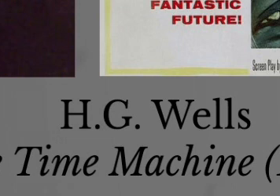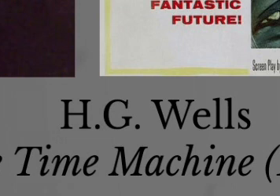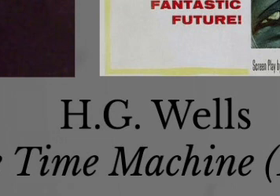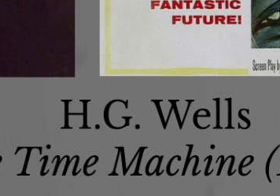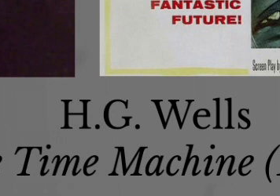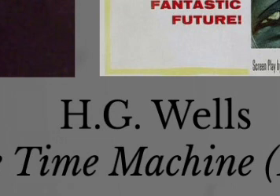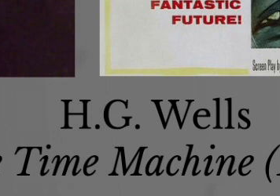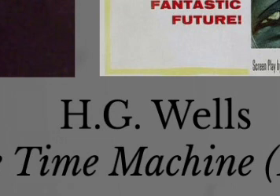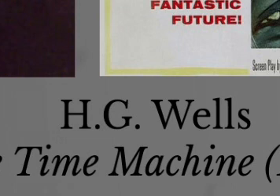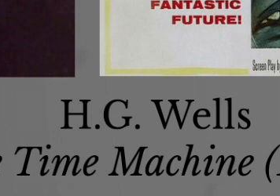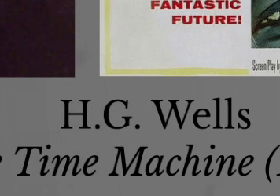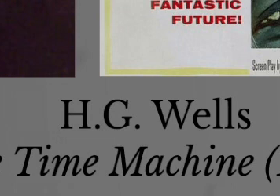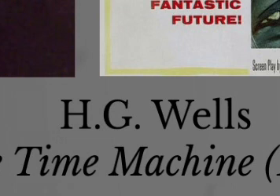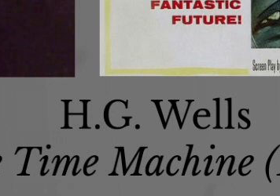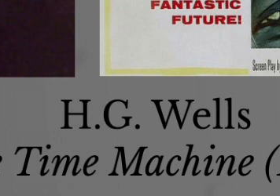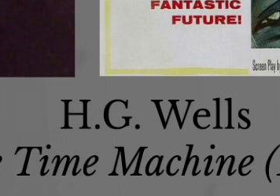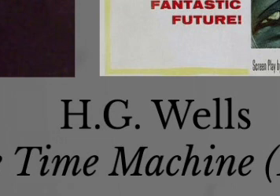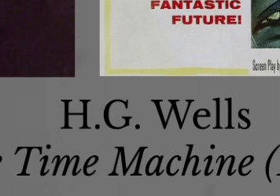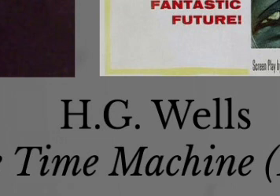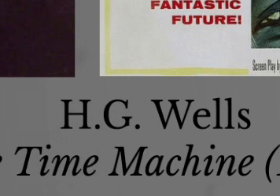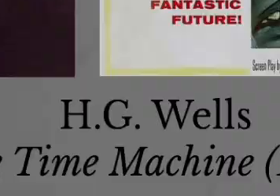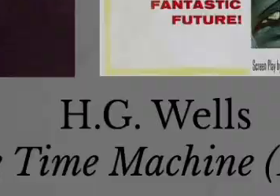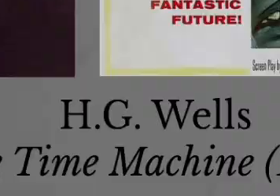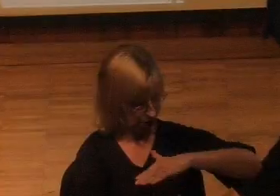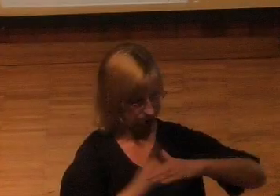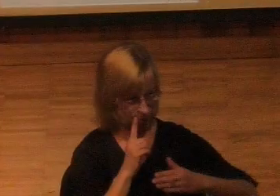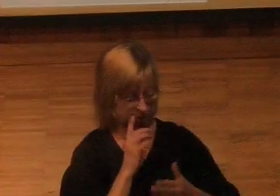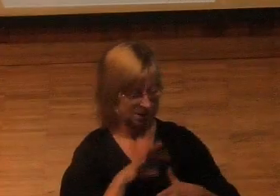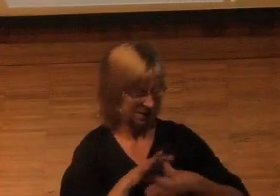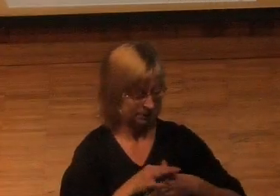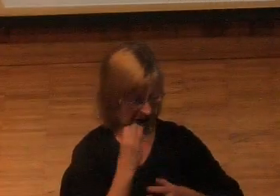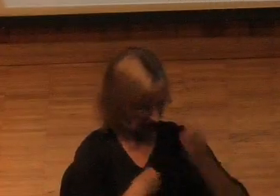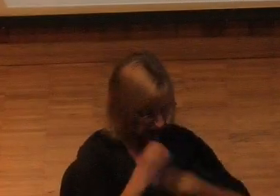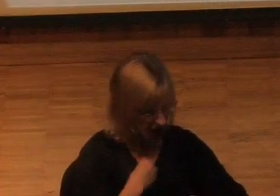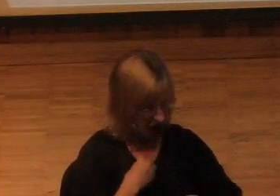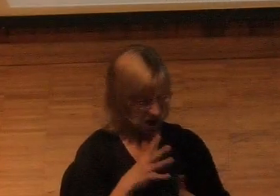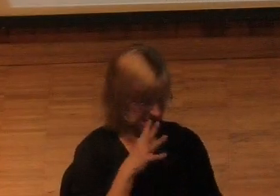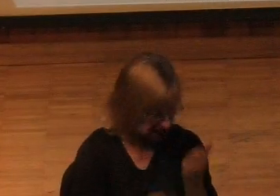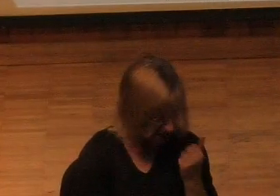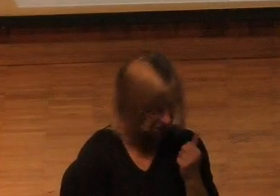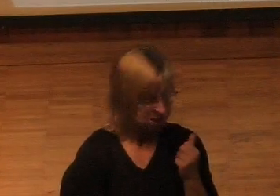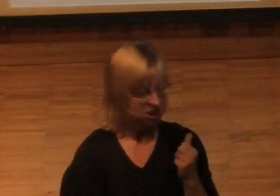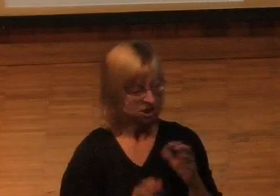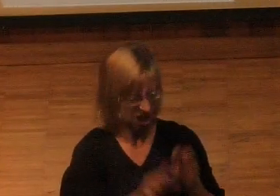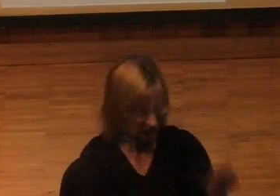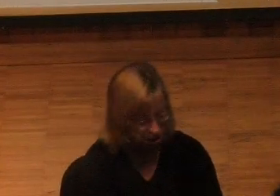subterraneously and was very carnivorous and ruthless and violent, and then another one